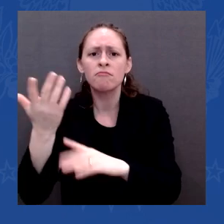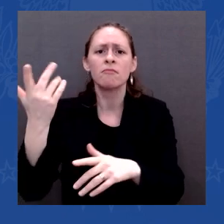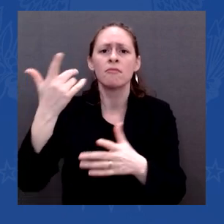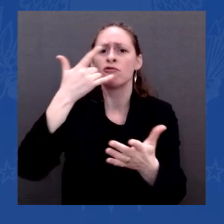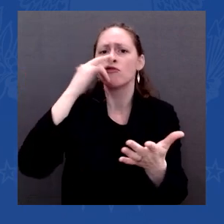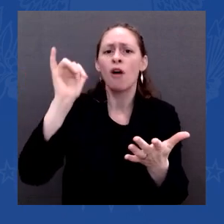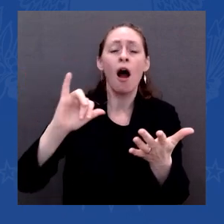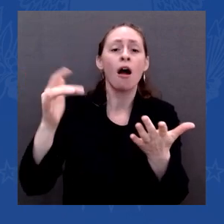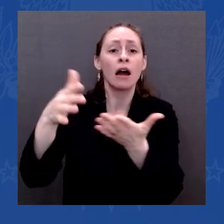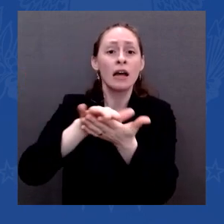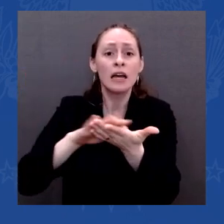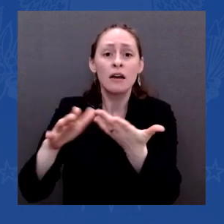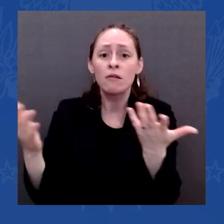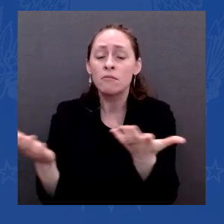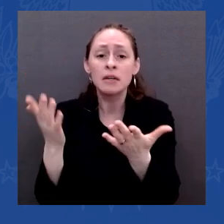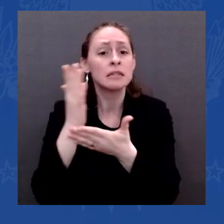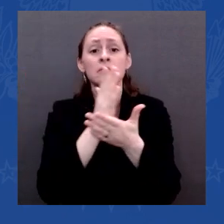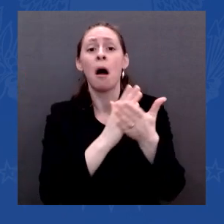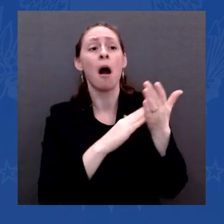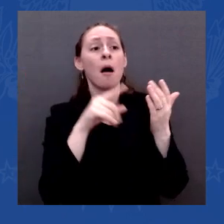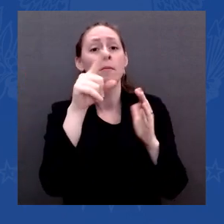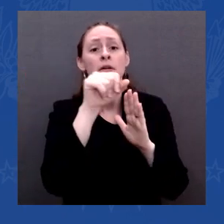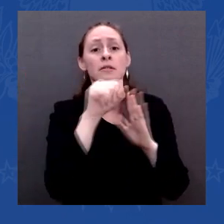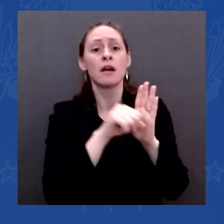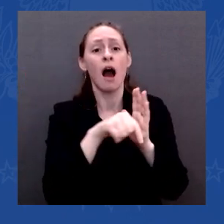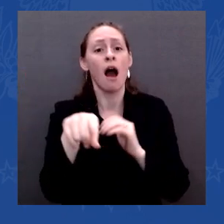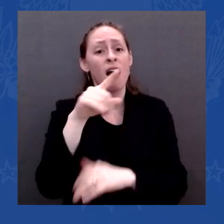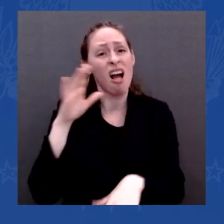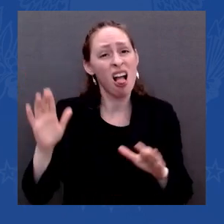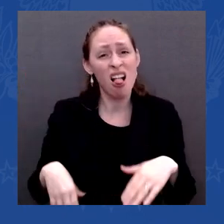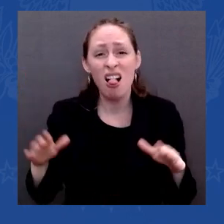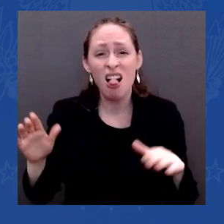Everything I’ve done in my career, when it comes to federal funding,